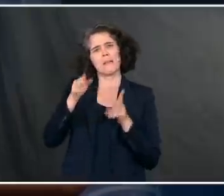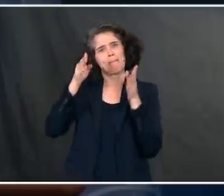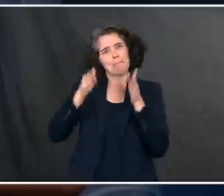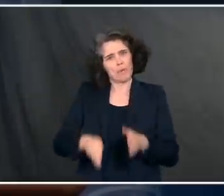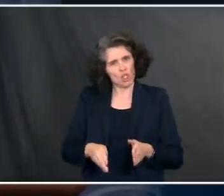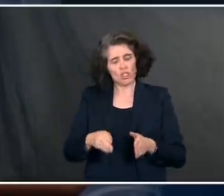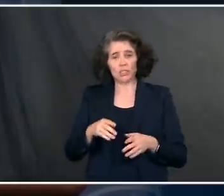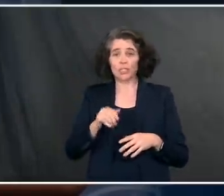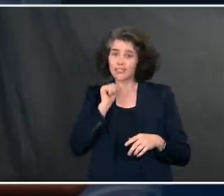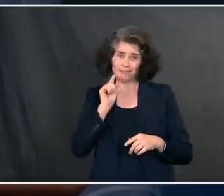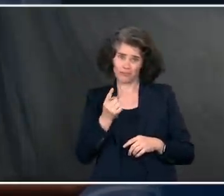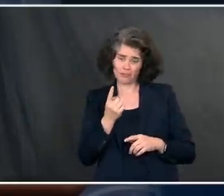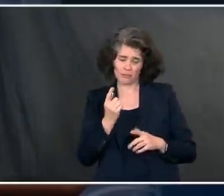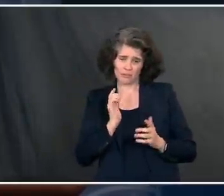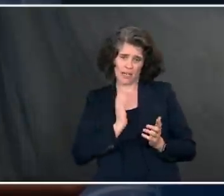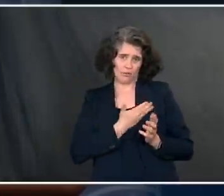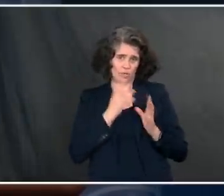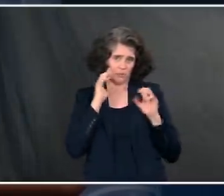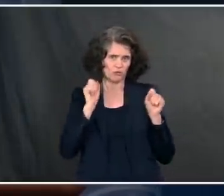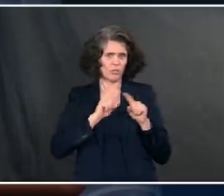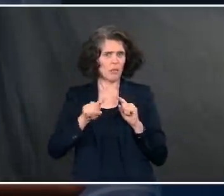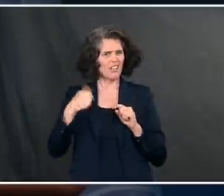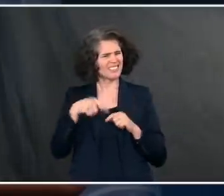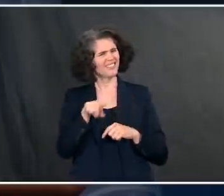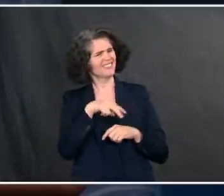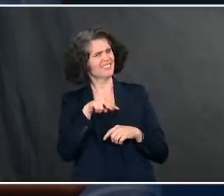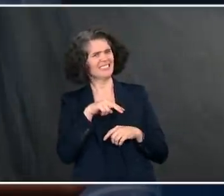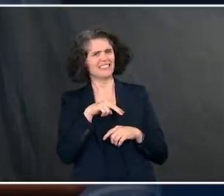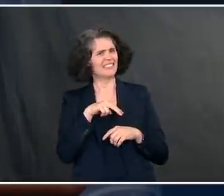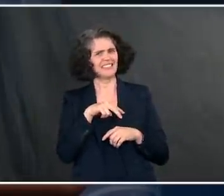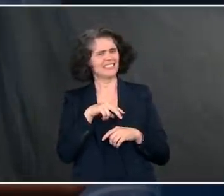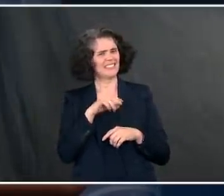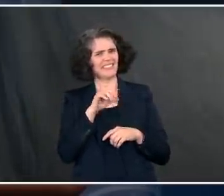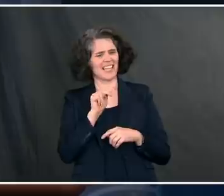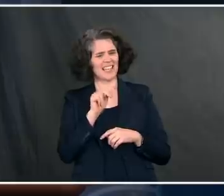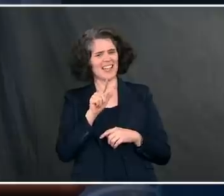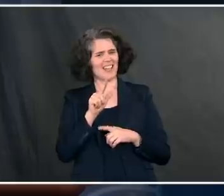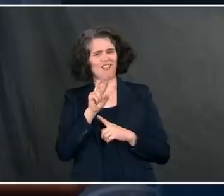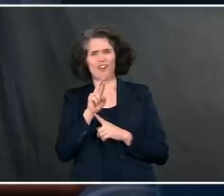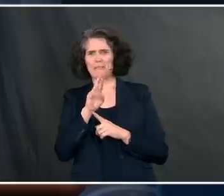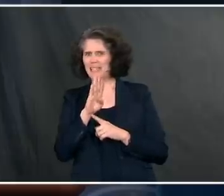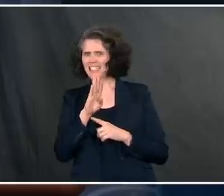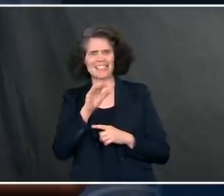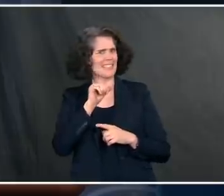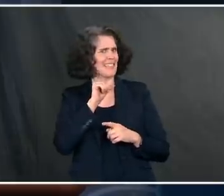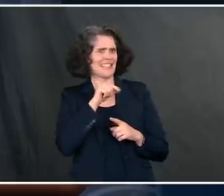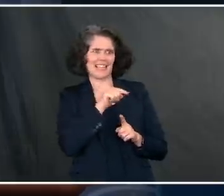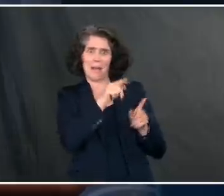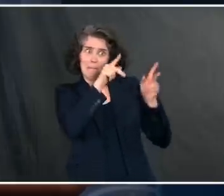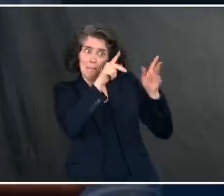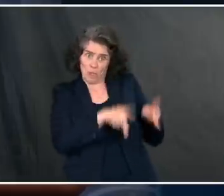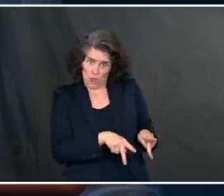not just from our administration the objectives of the NLRB. And so they were -- they're no longer in their position.